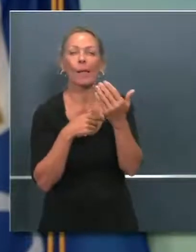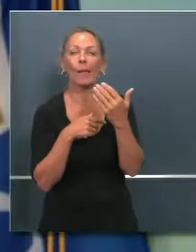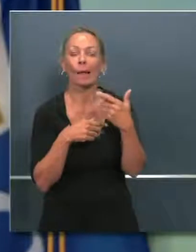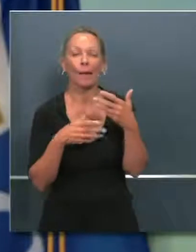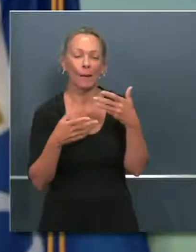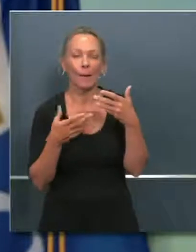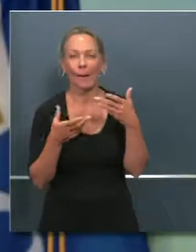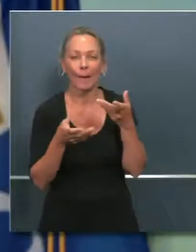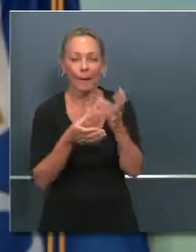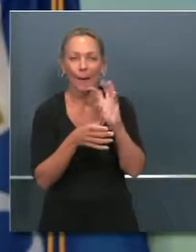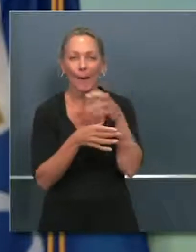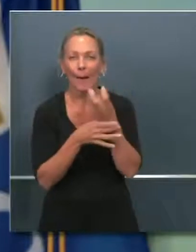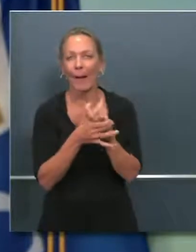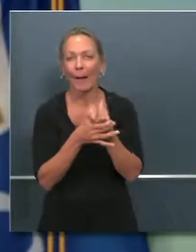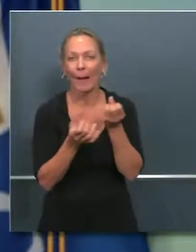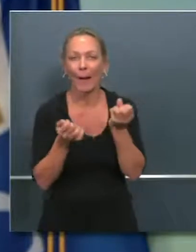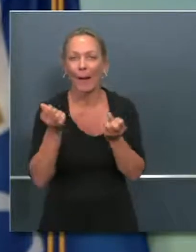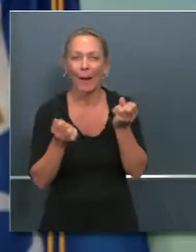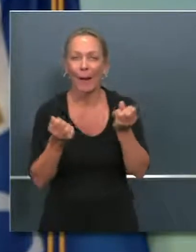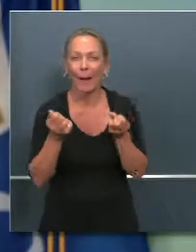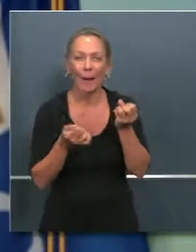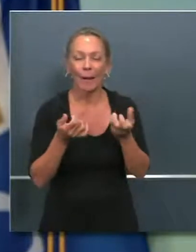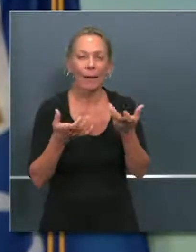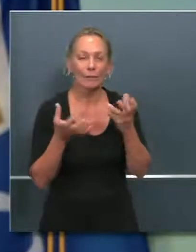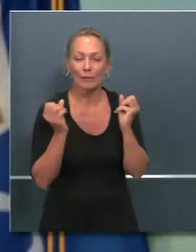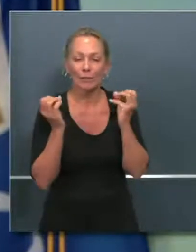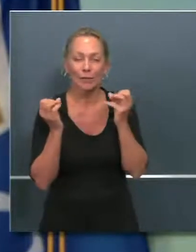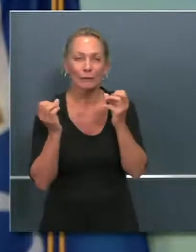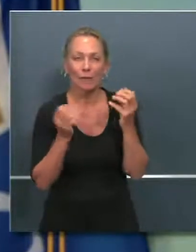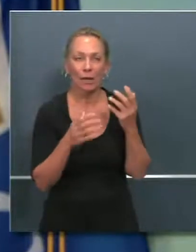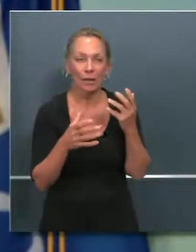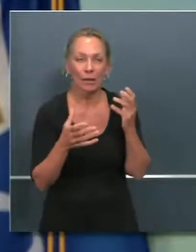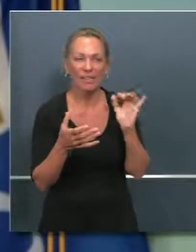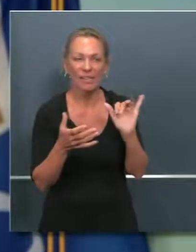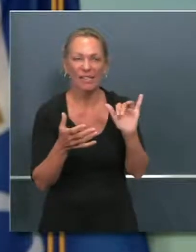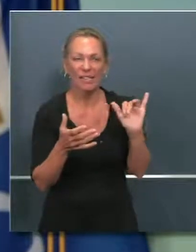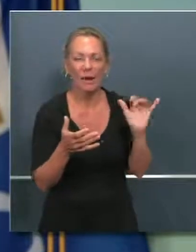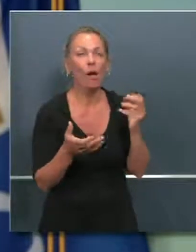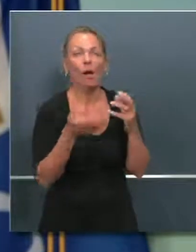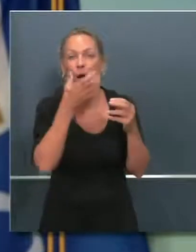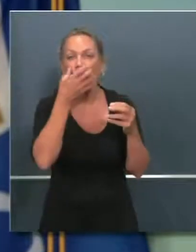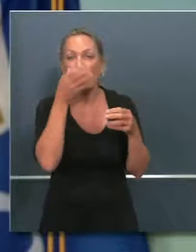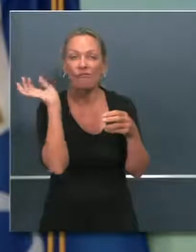of a sudden cousins get a little closer the kids are jumping on top of you and Susie's